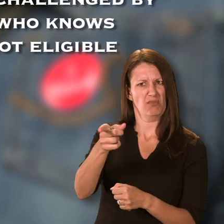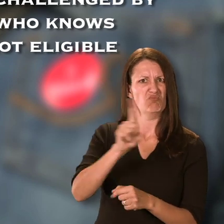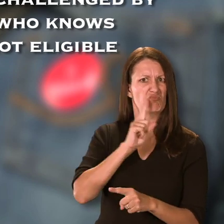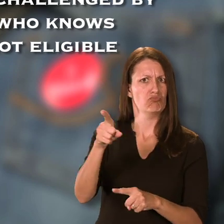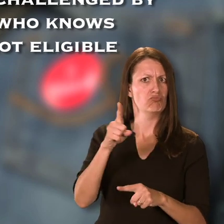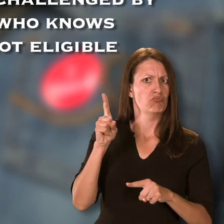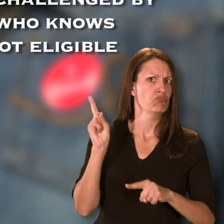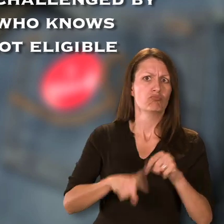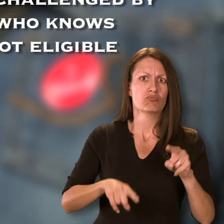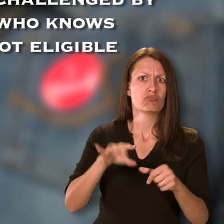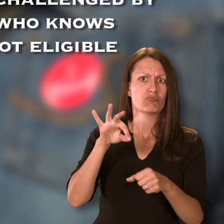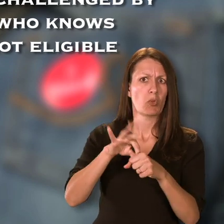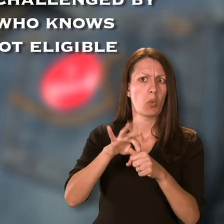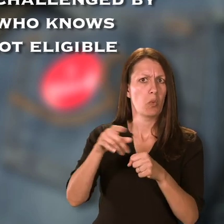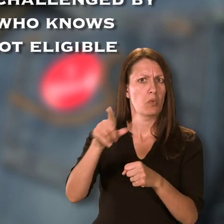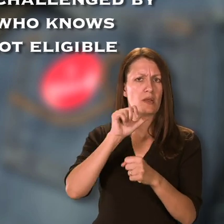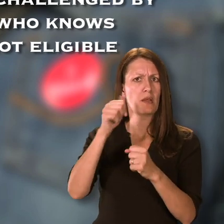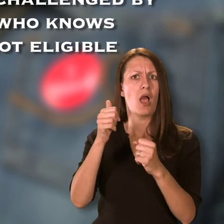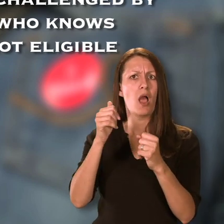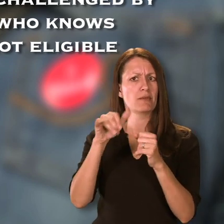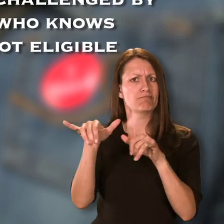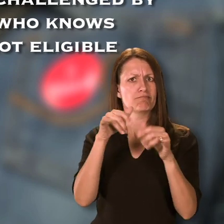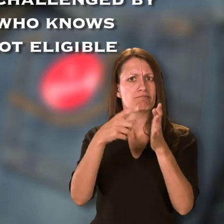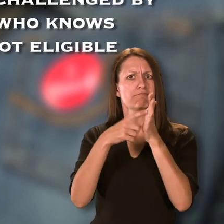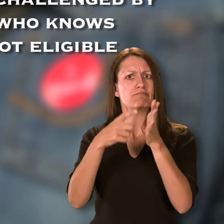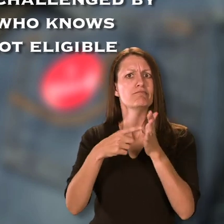is not eligible to vote